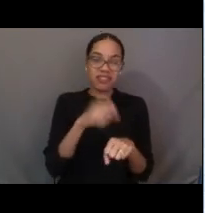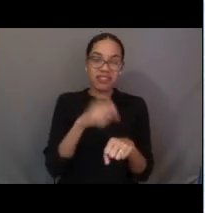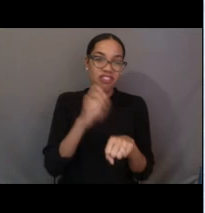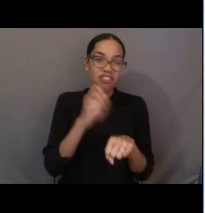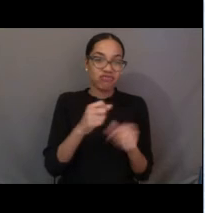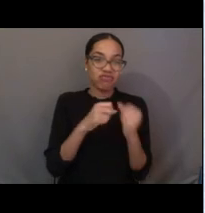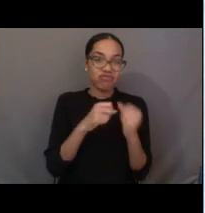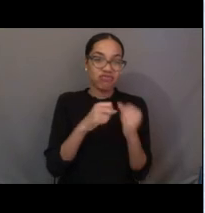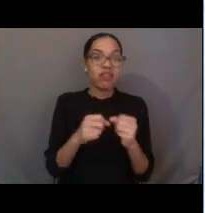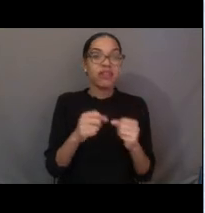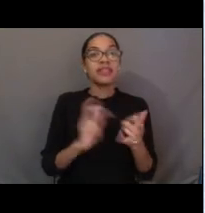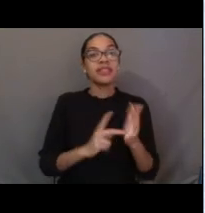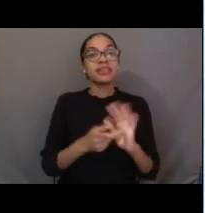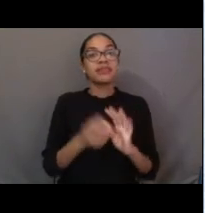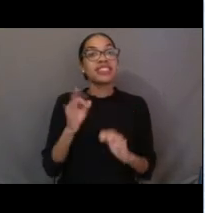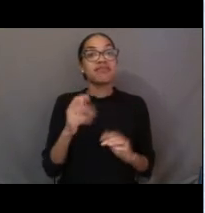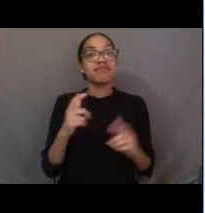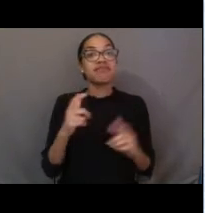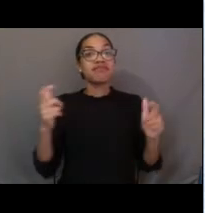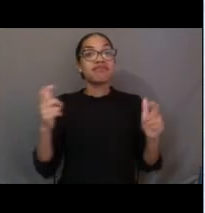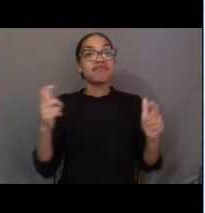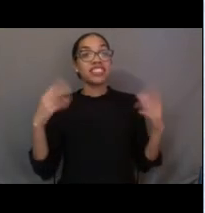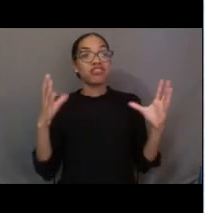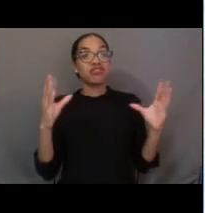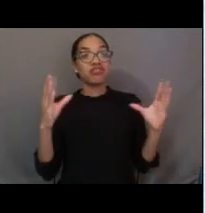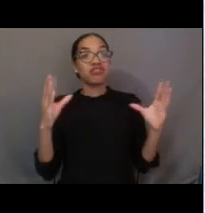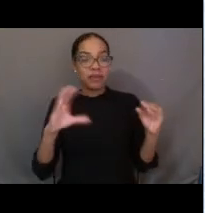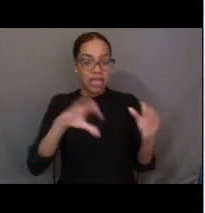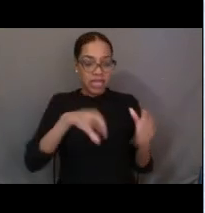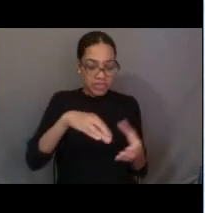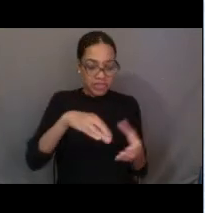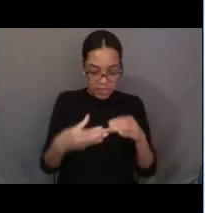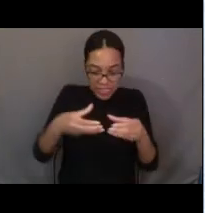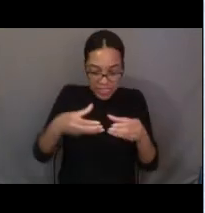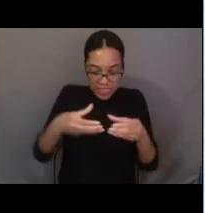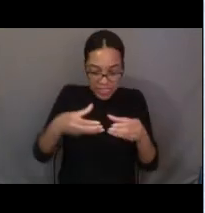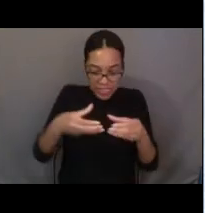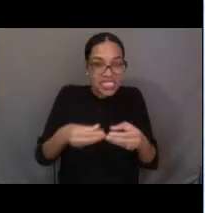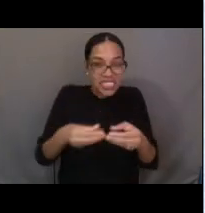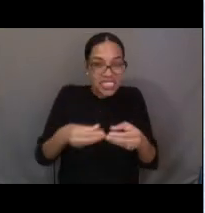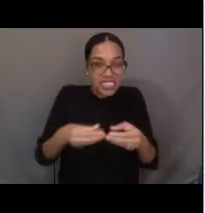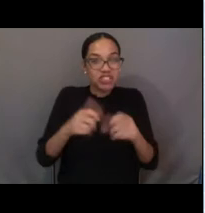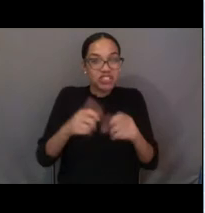Even a really big crab would have issues trying to crunch through that, so they like smaller oysters.